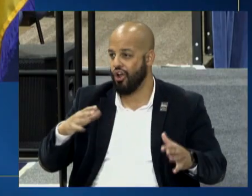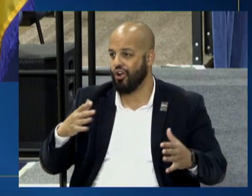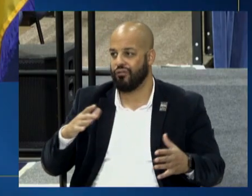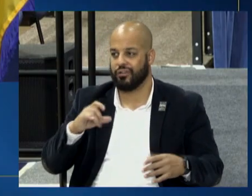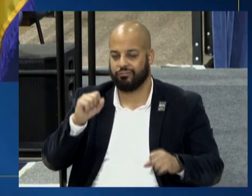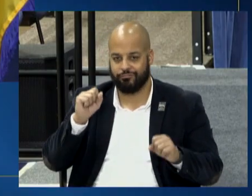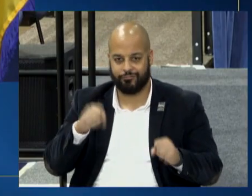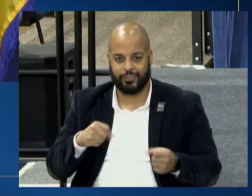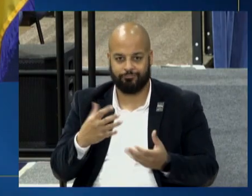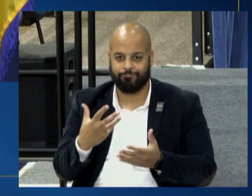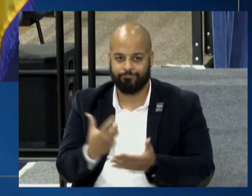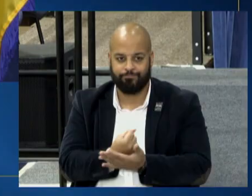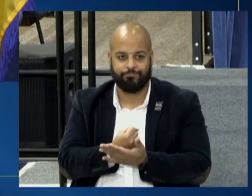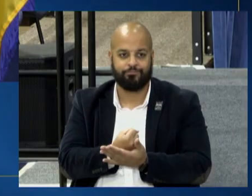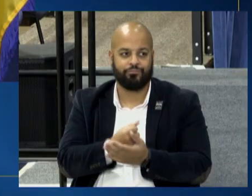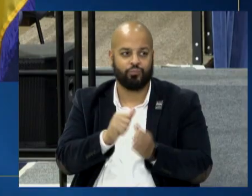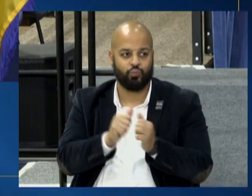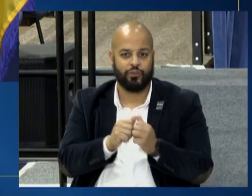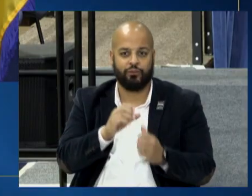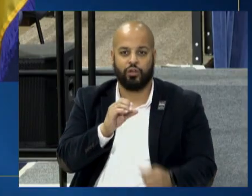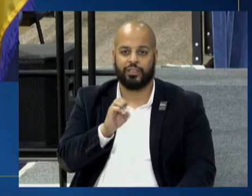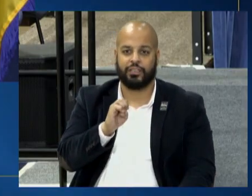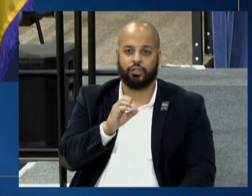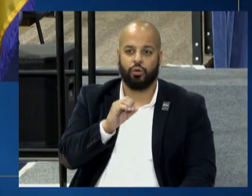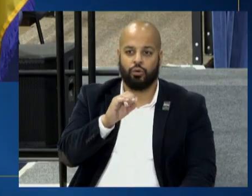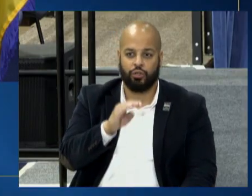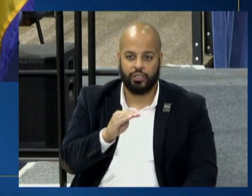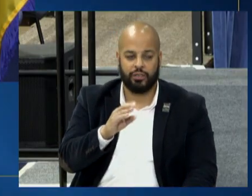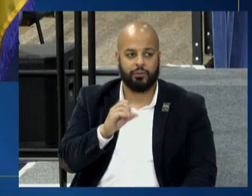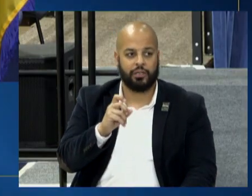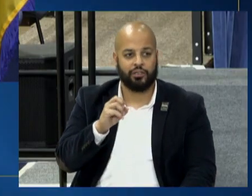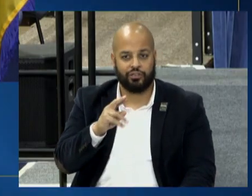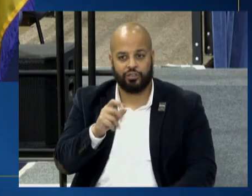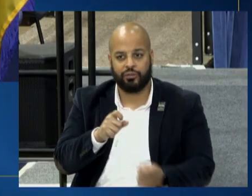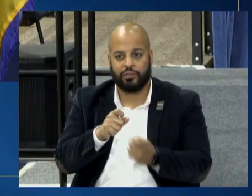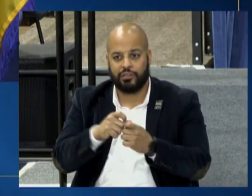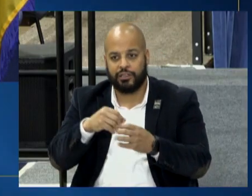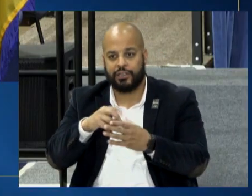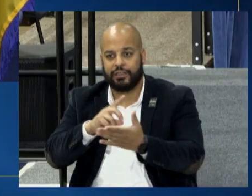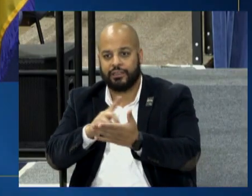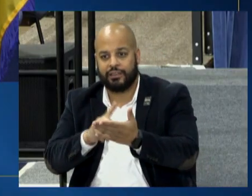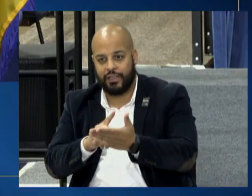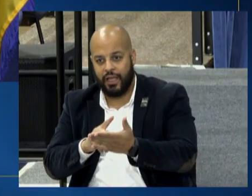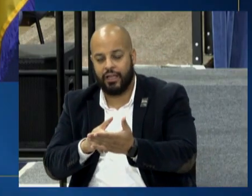Cancer Moonshot and CancerX in particular in the design and implementation of EOM.